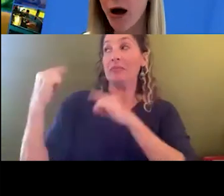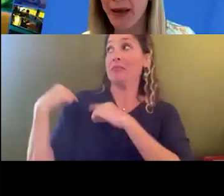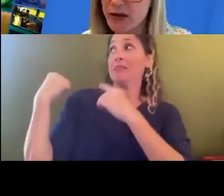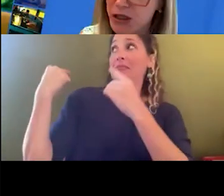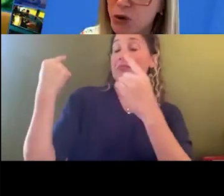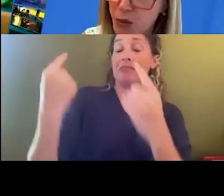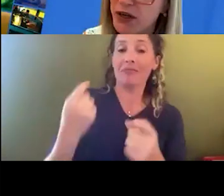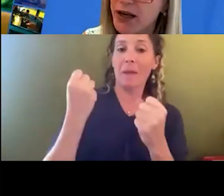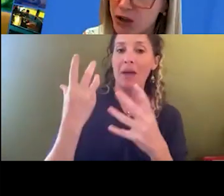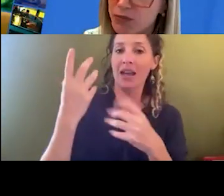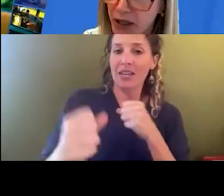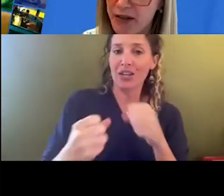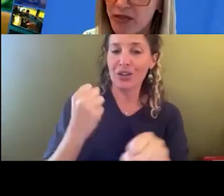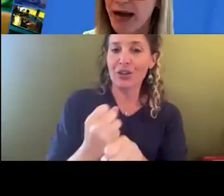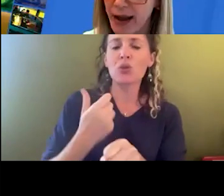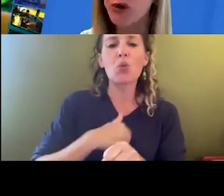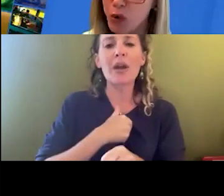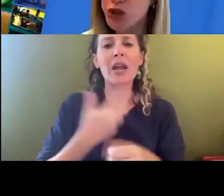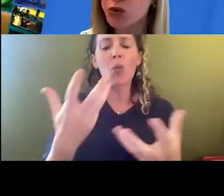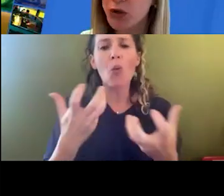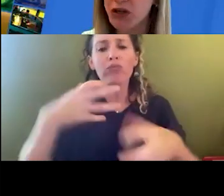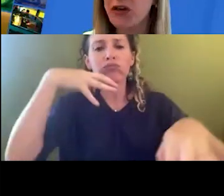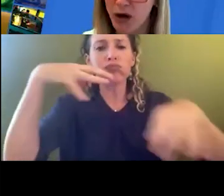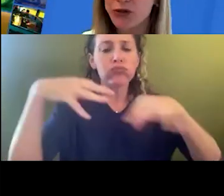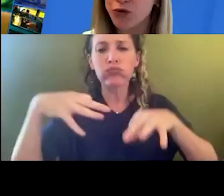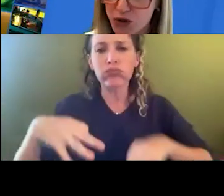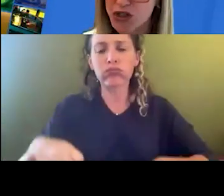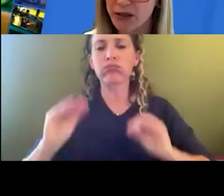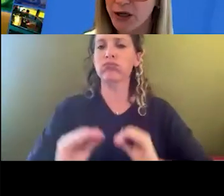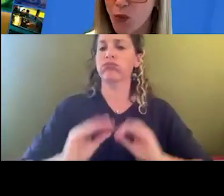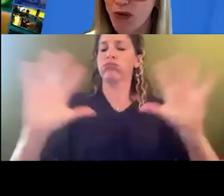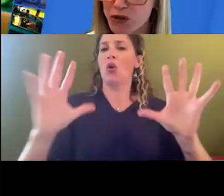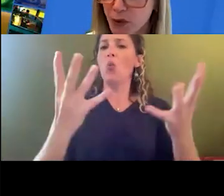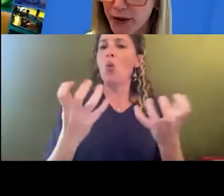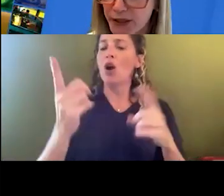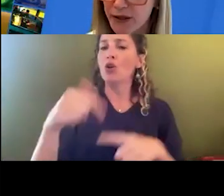We want to explain that, and we want you to leave understanding what this process